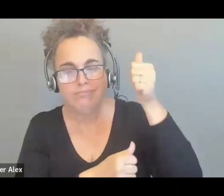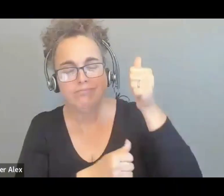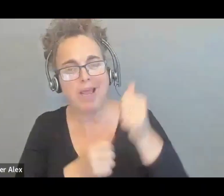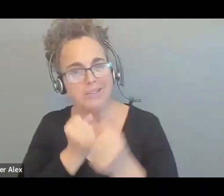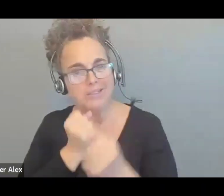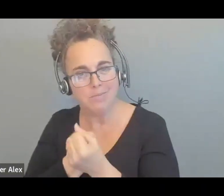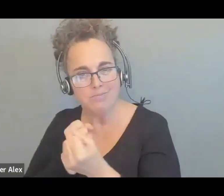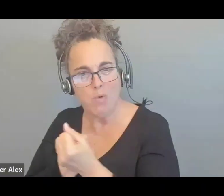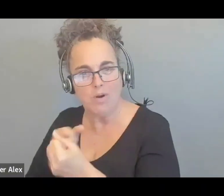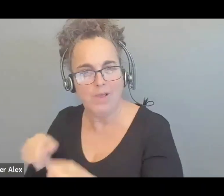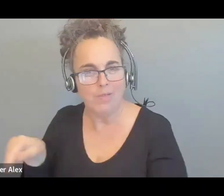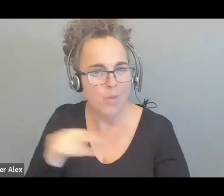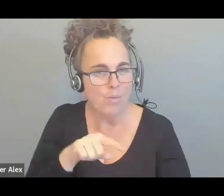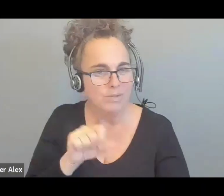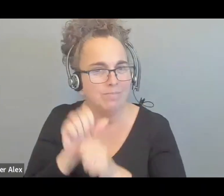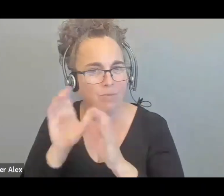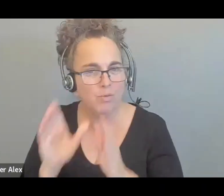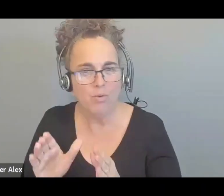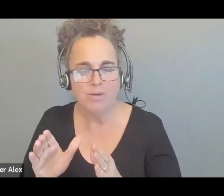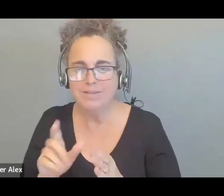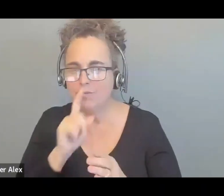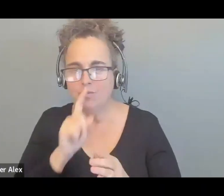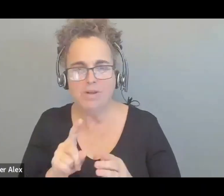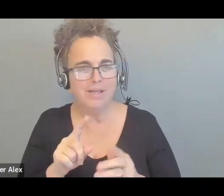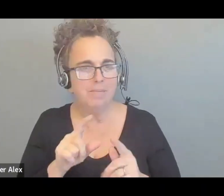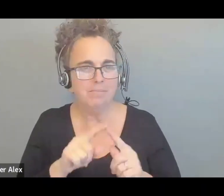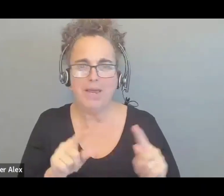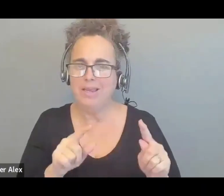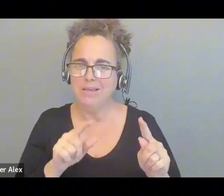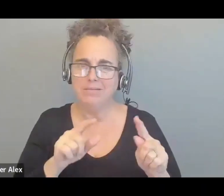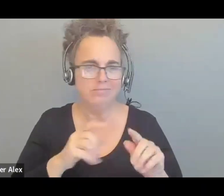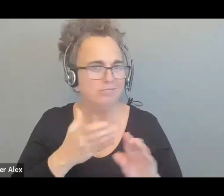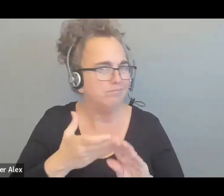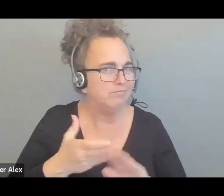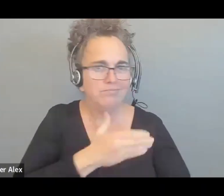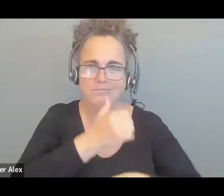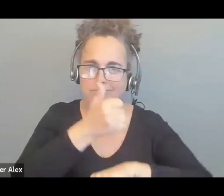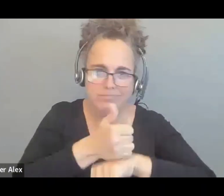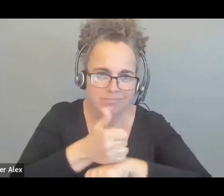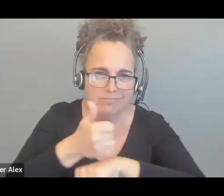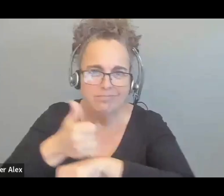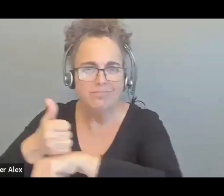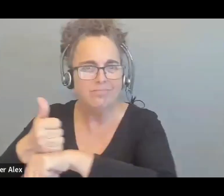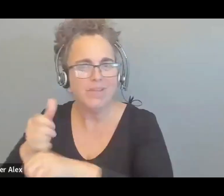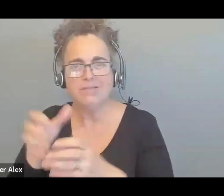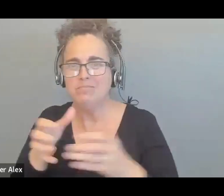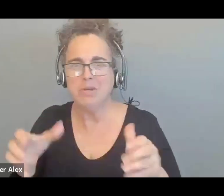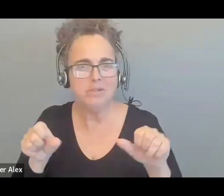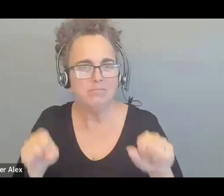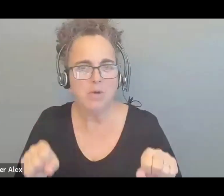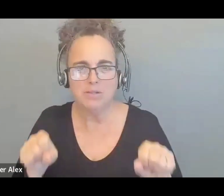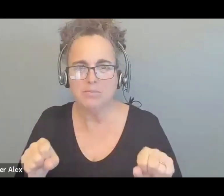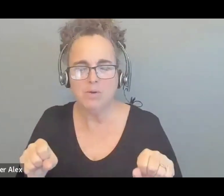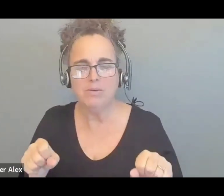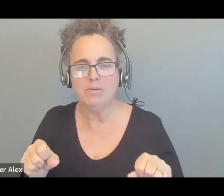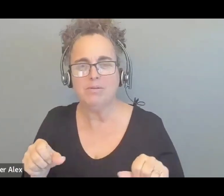It's being a proactive digital accessibility professional. You know, there's obviously a lot of details